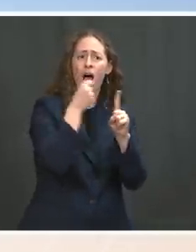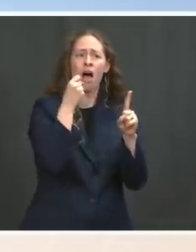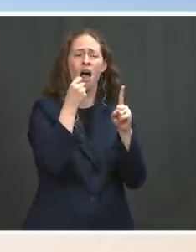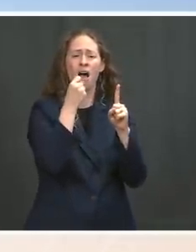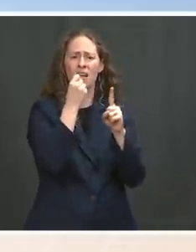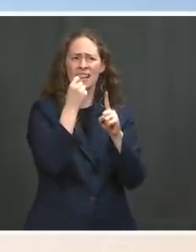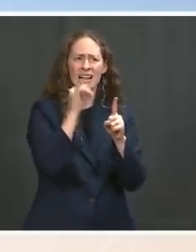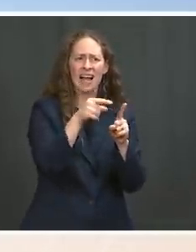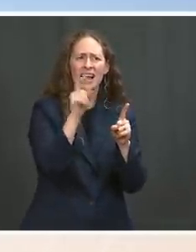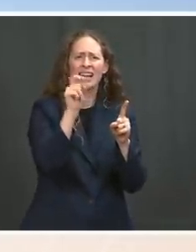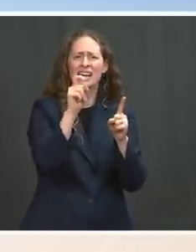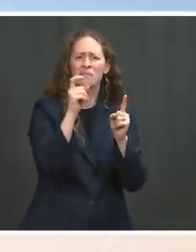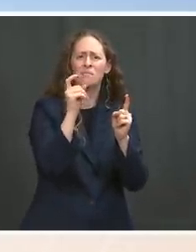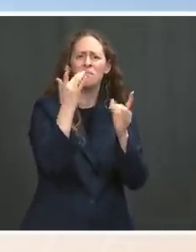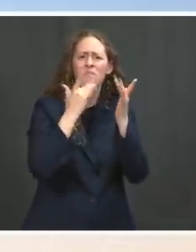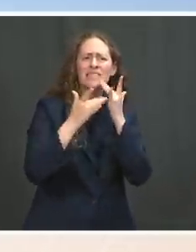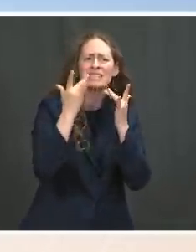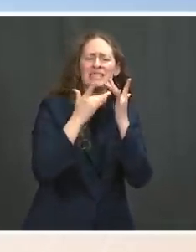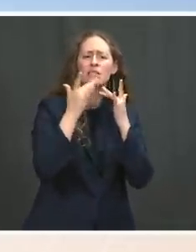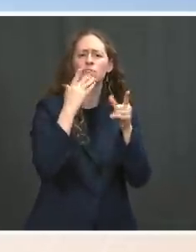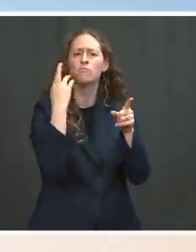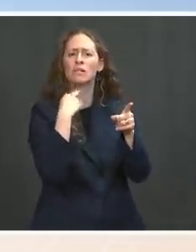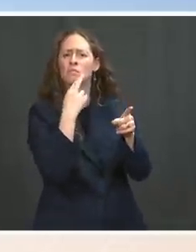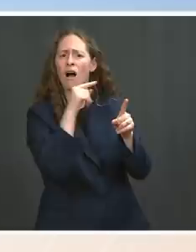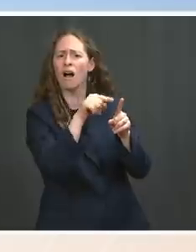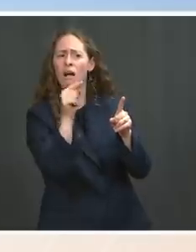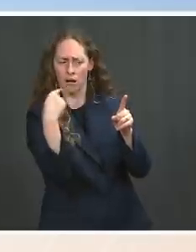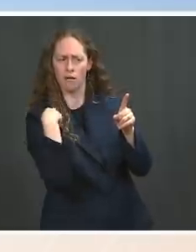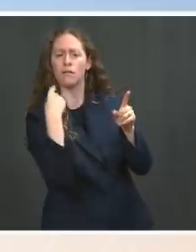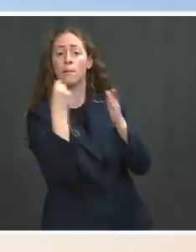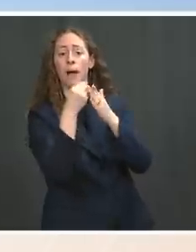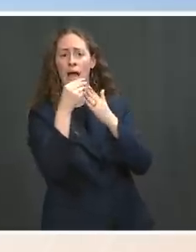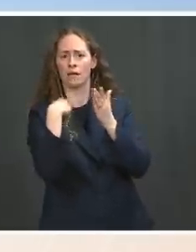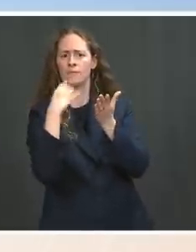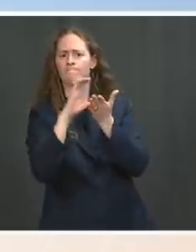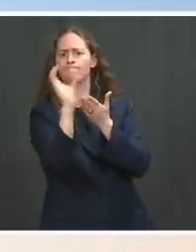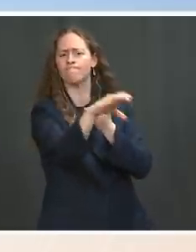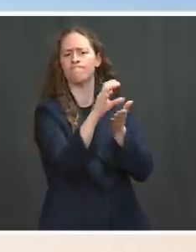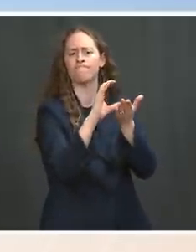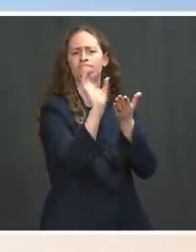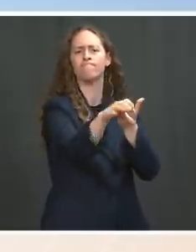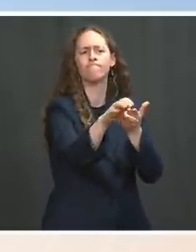with less than $50,000 in receipts in 2019 to ensure those smaller -- smaller restaurants --